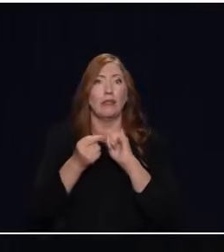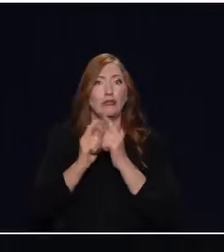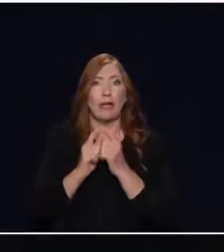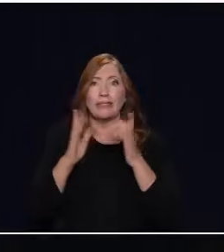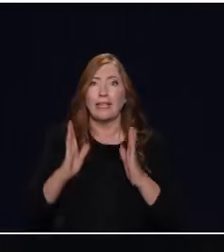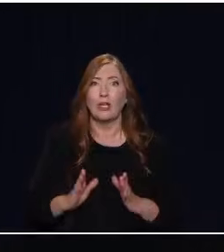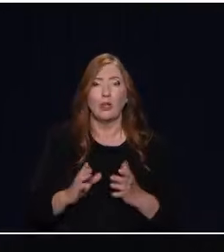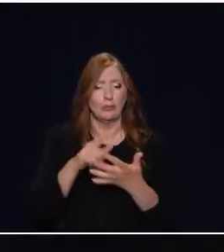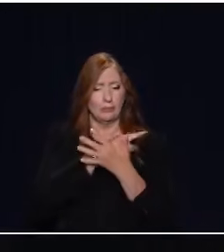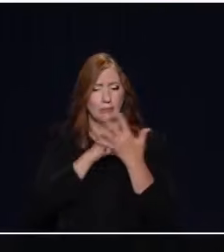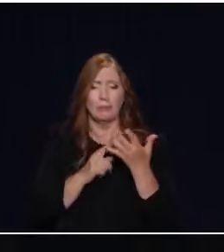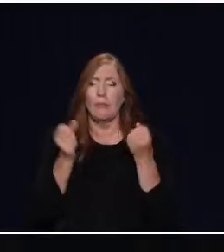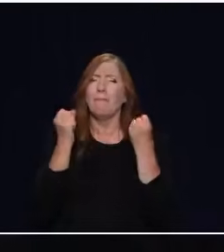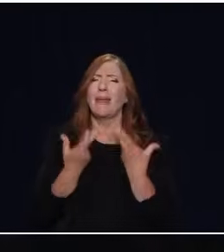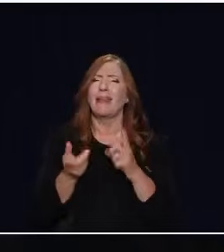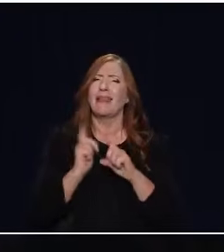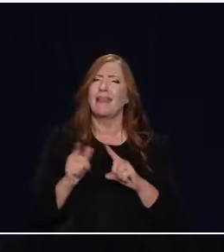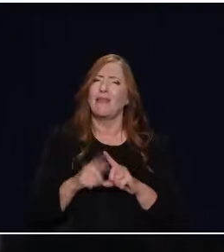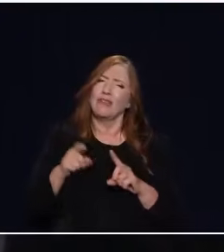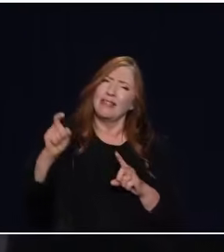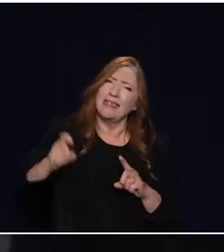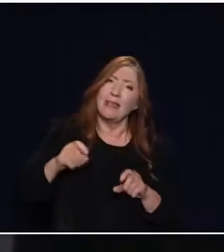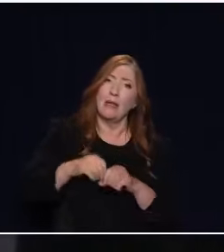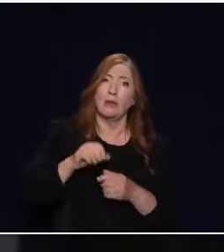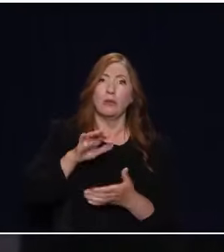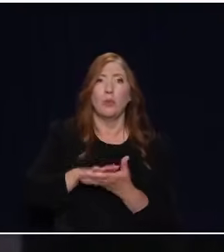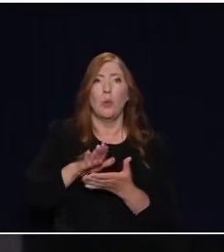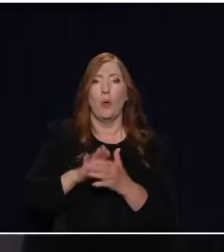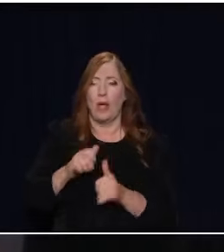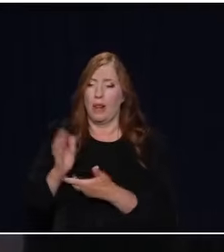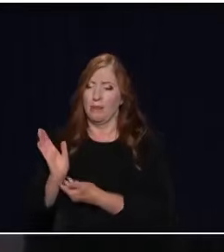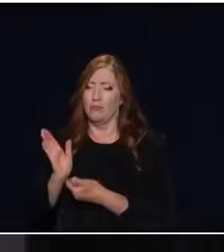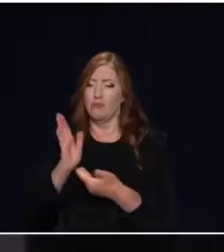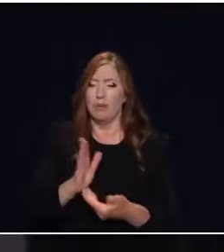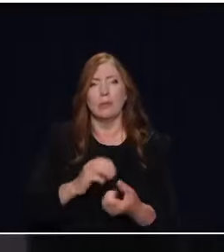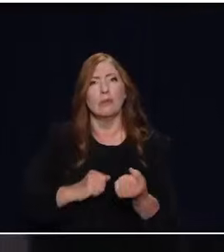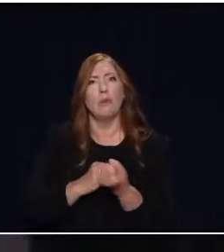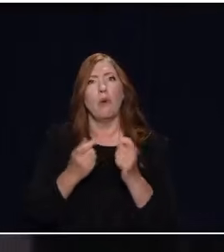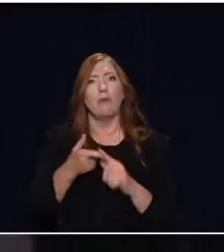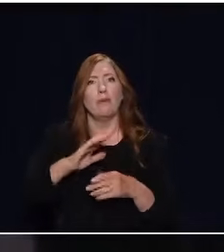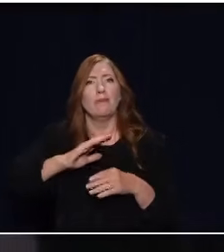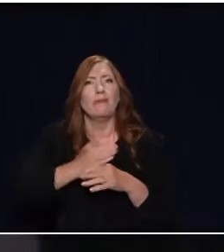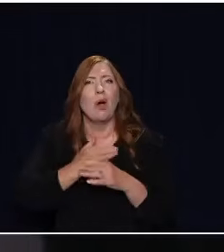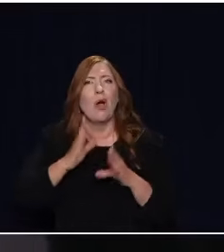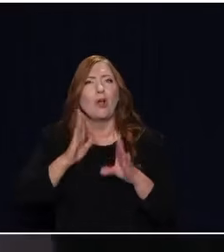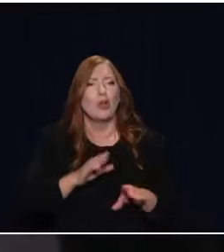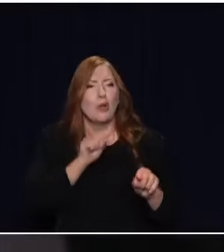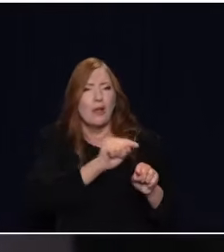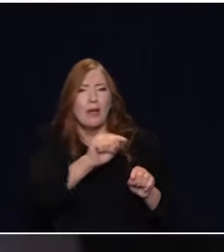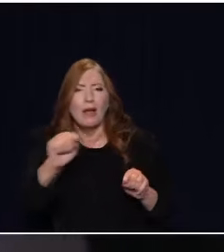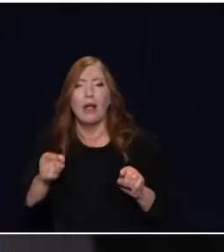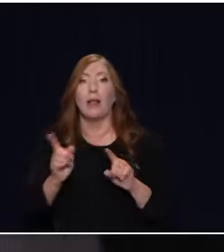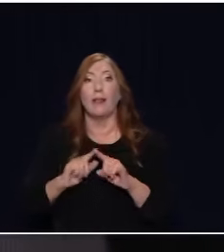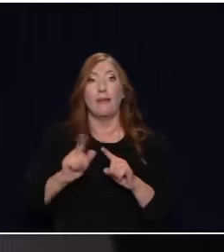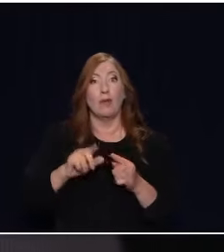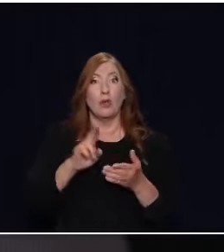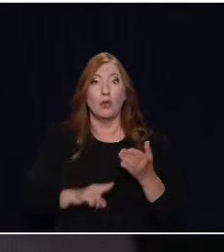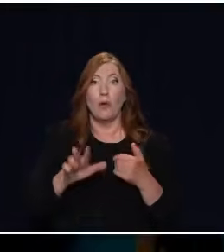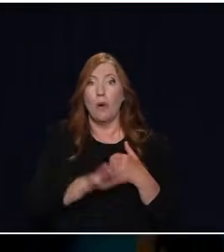BECOMING INSTRUCTIONAL AIDES, BILINGUAL ASSISTANTS, ASL